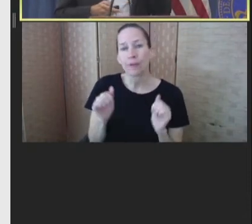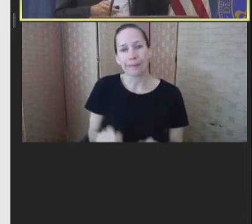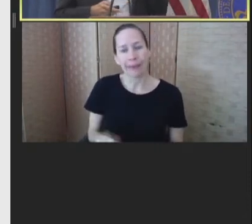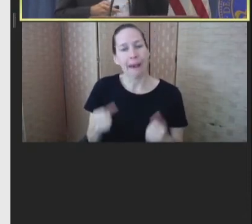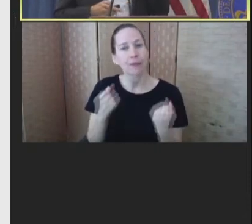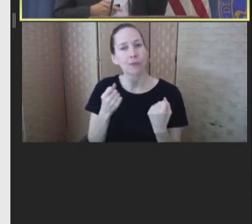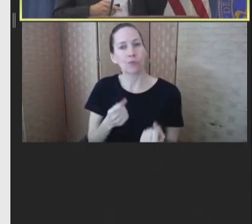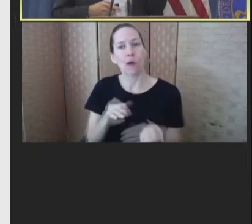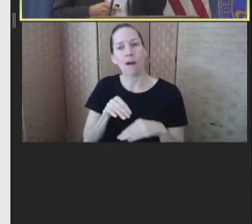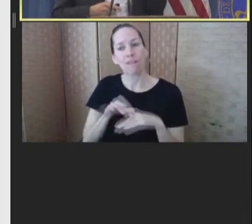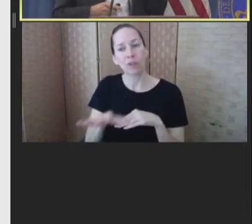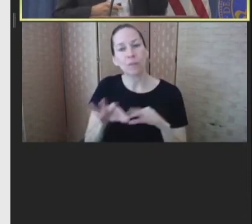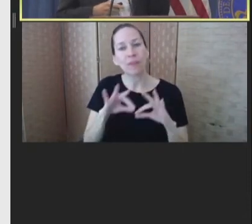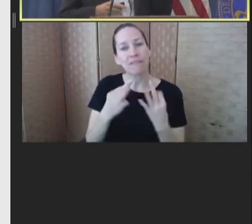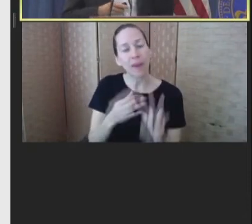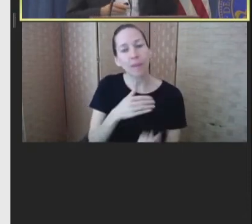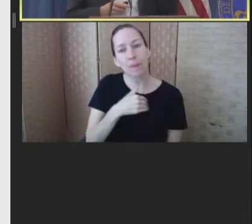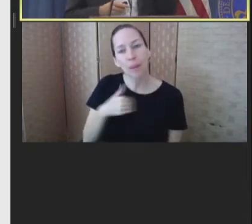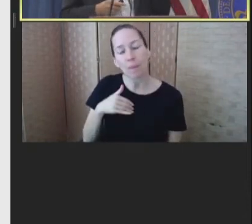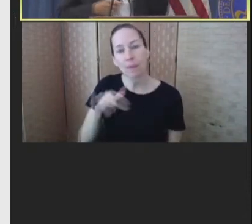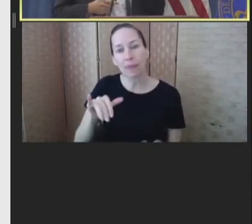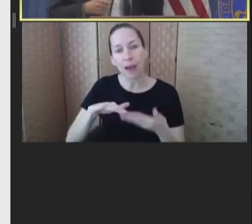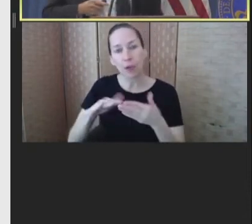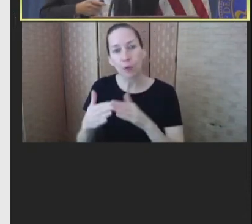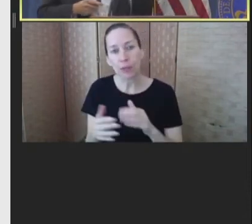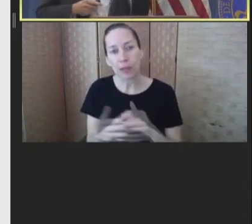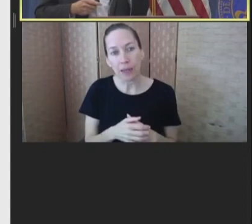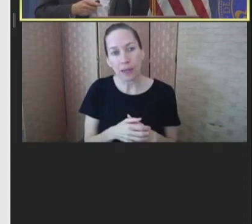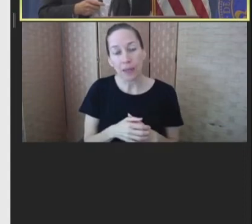you know, state and federal agencies are really -- it's very difficult for federal and state agencies